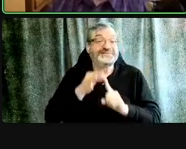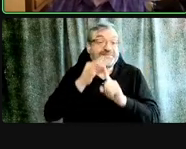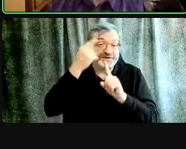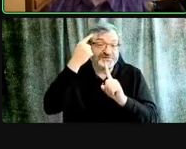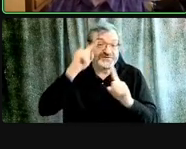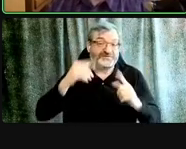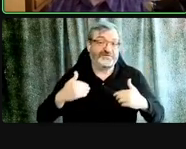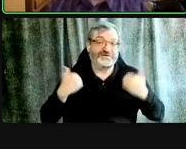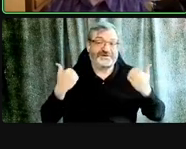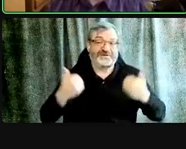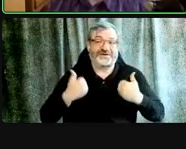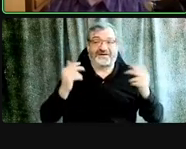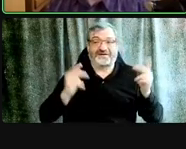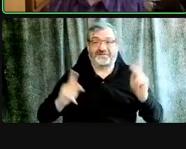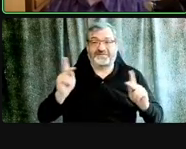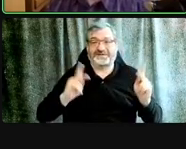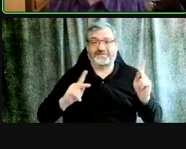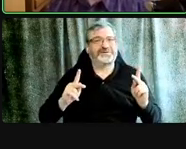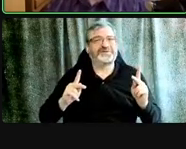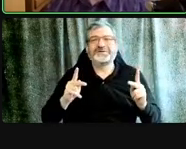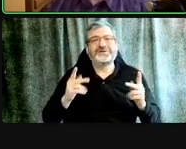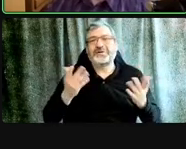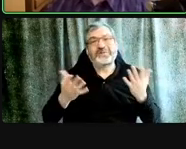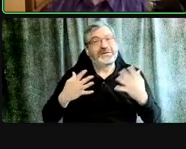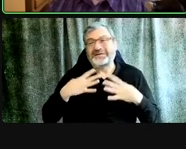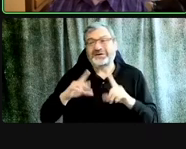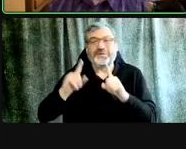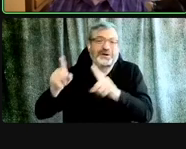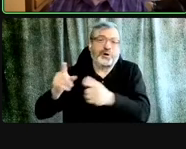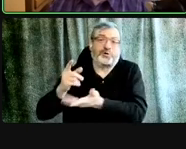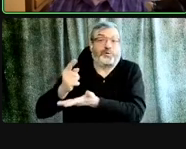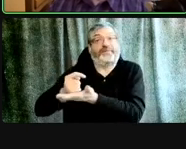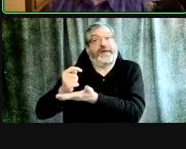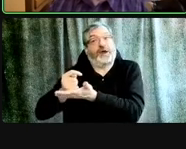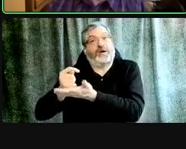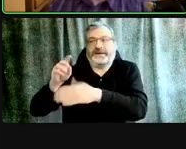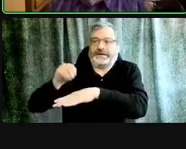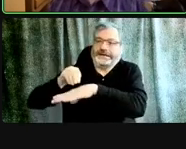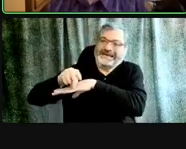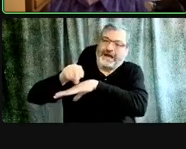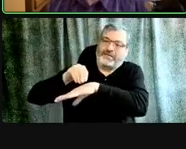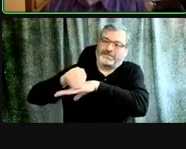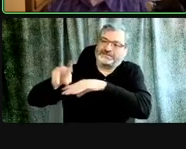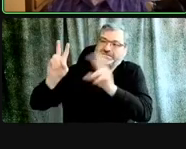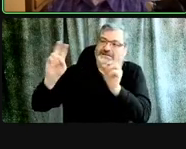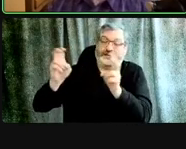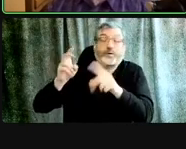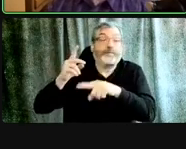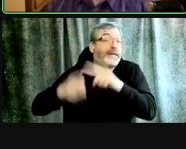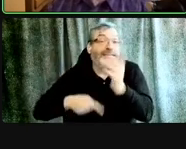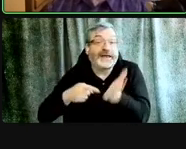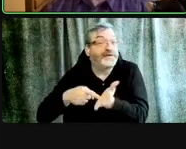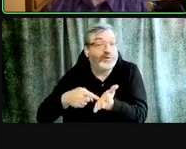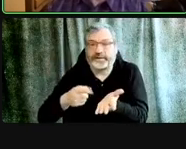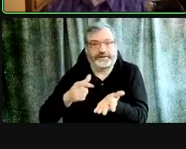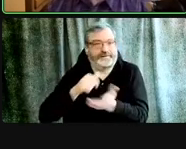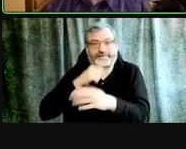don't know, they don't necessarily want to go to therapy or counseling or they can't afford it or it's not available to them.